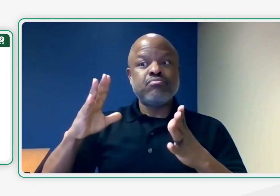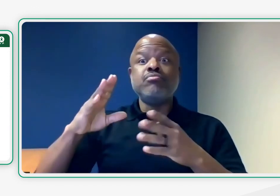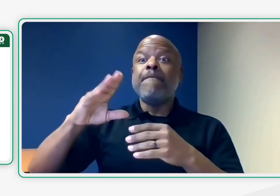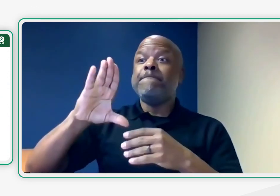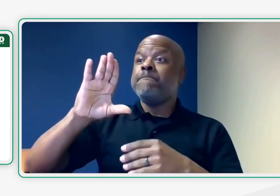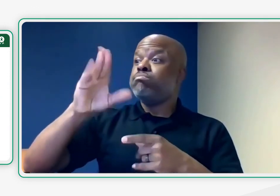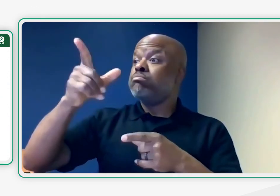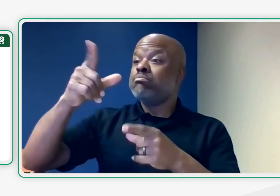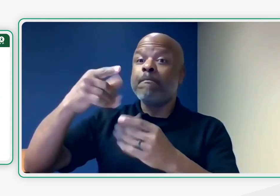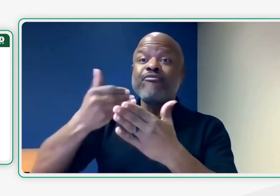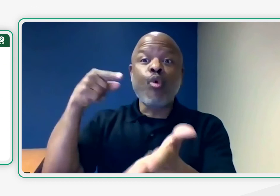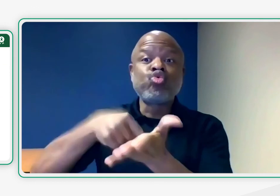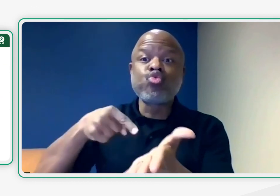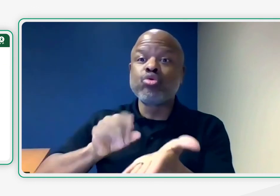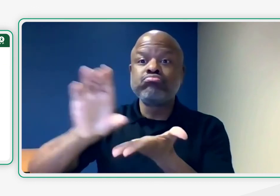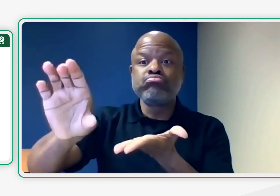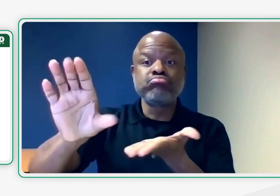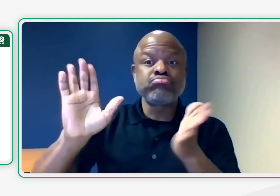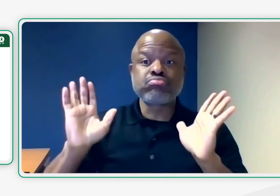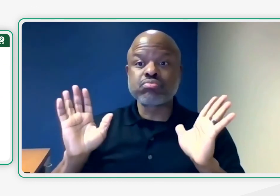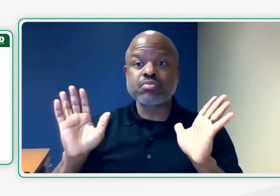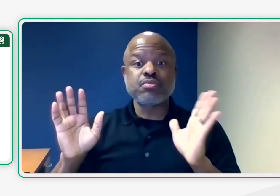with a credit card, right? You're buying this experience. It's another strategy.